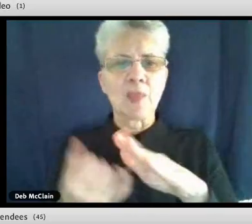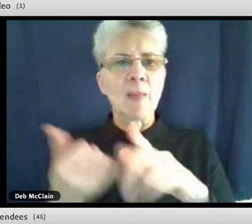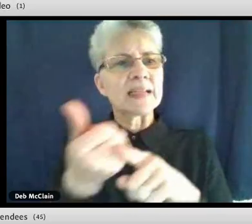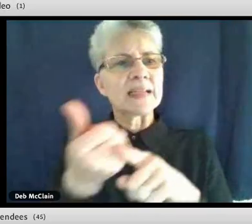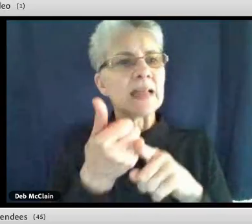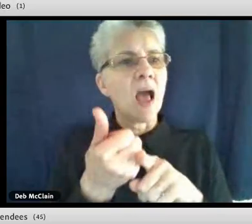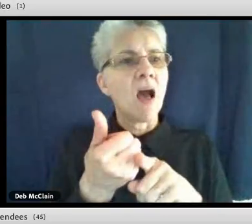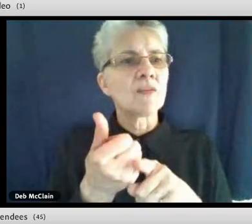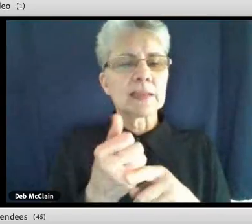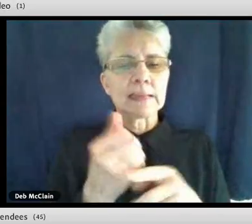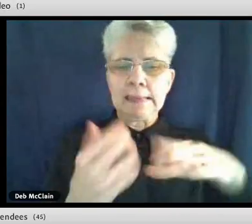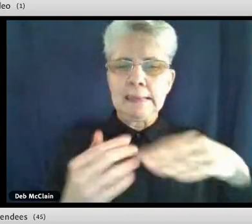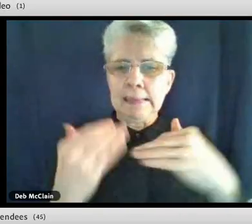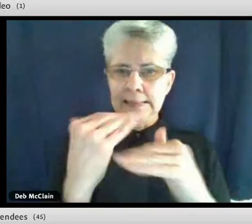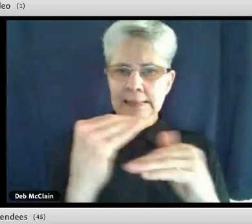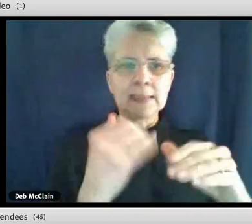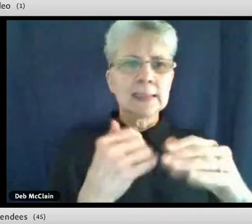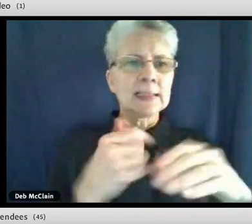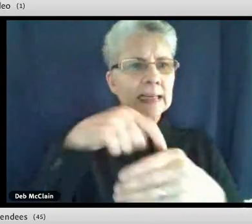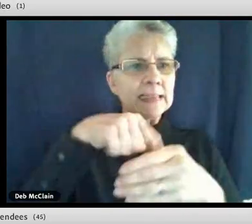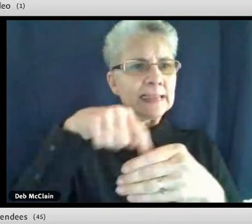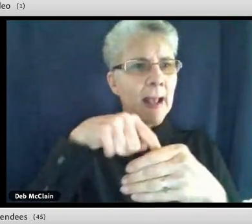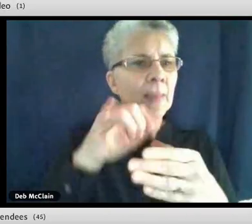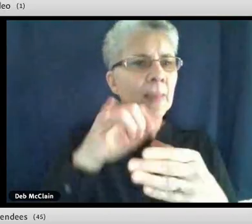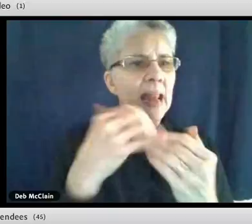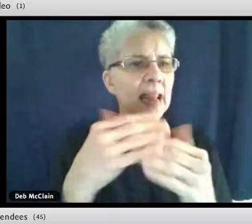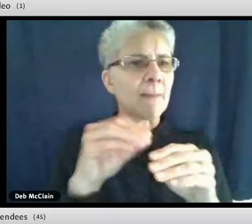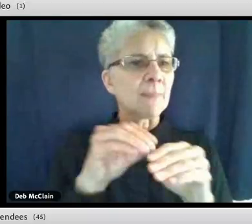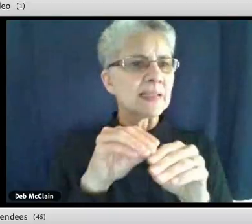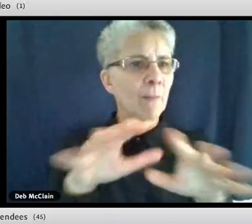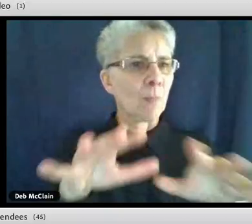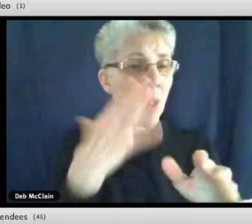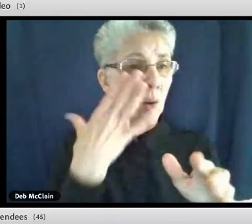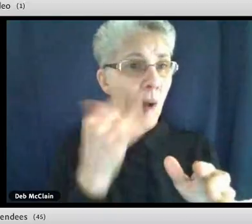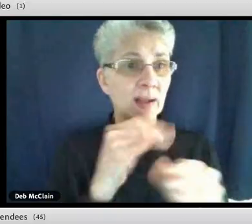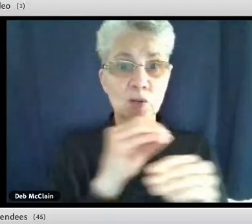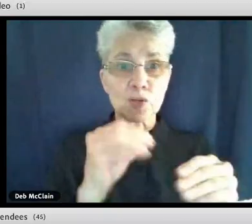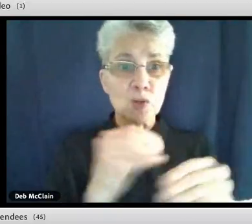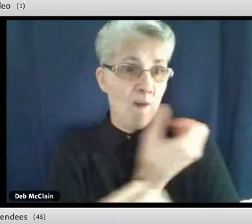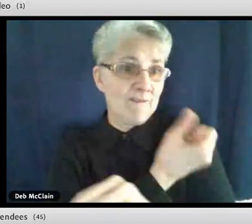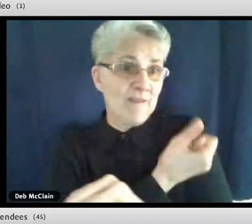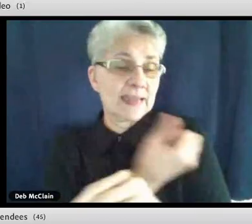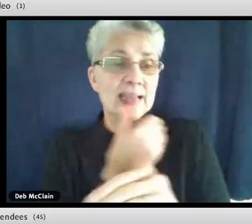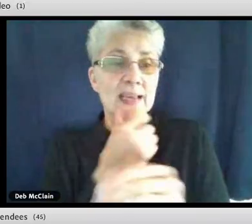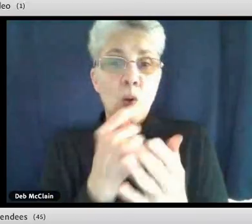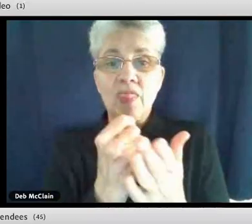Containment is our ultimate goal. We want to limit the spread of the illness because there is no vaccine or therapies to treat it.